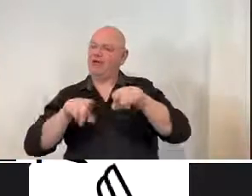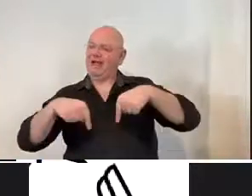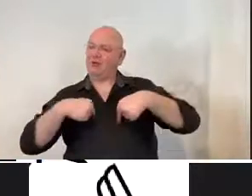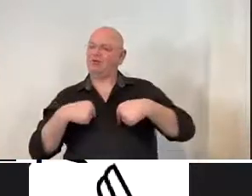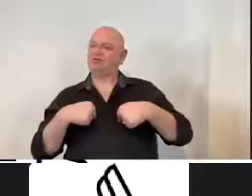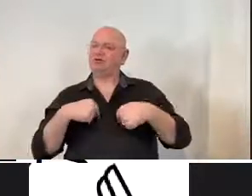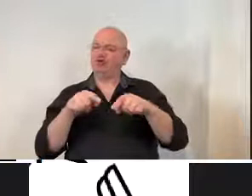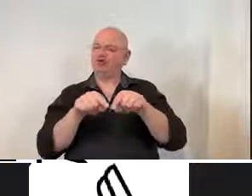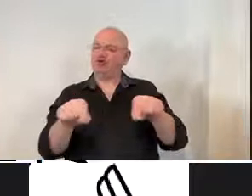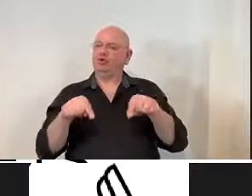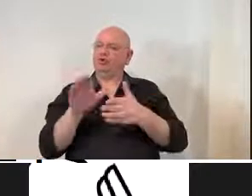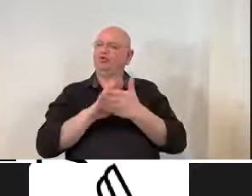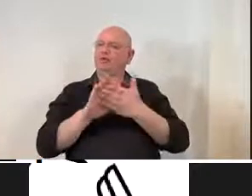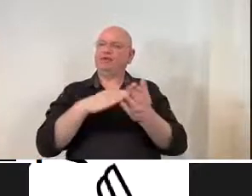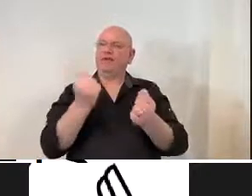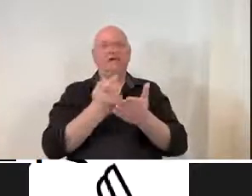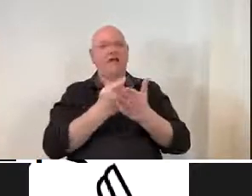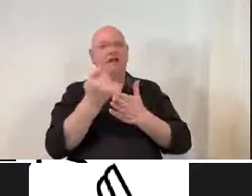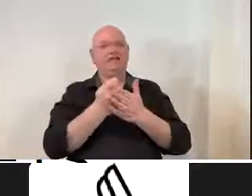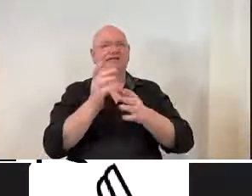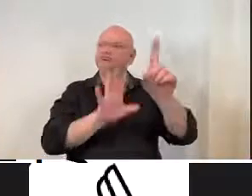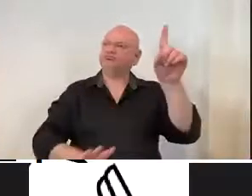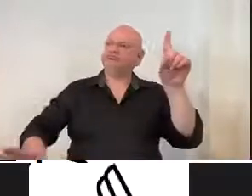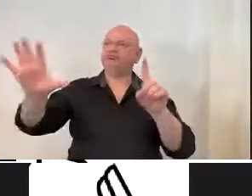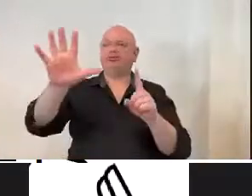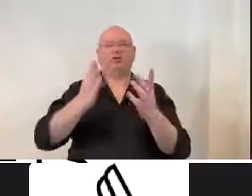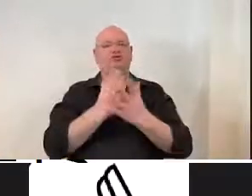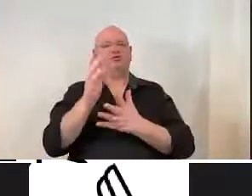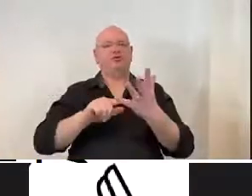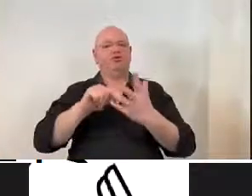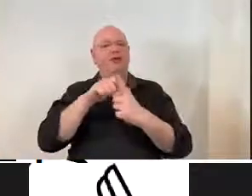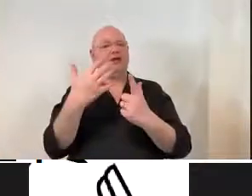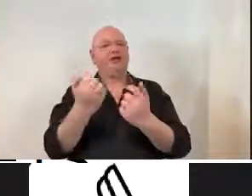We get the image, we get the floor plan, we do an open call and put it out on our network.